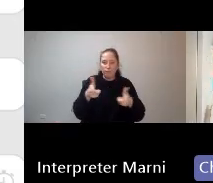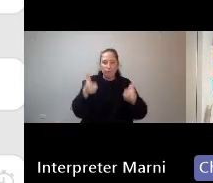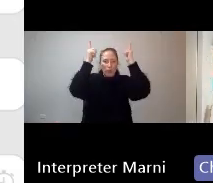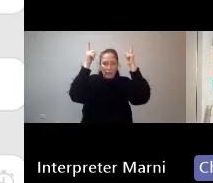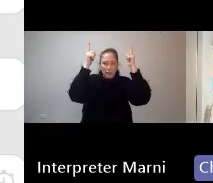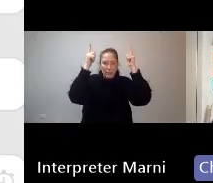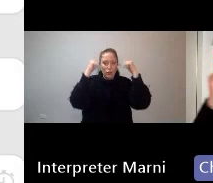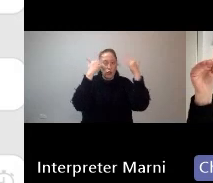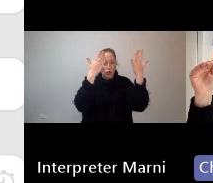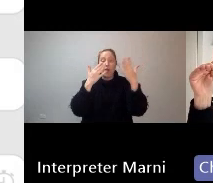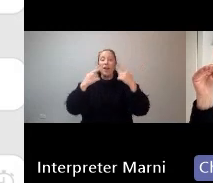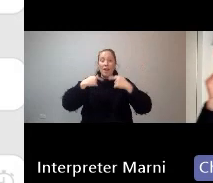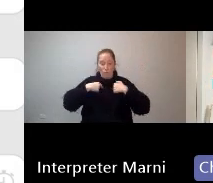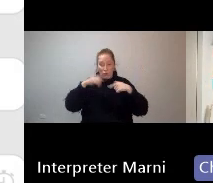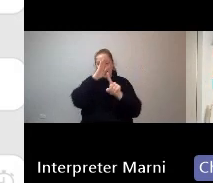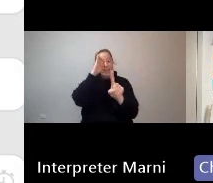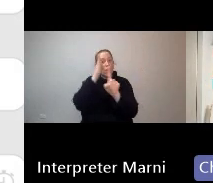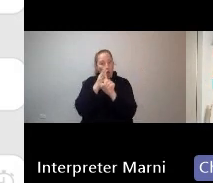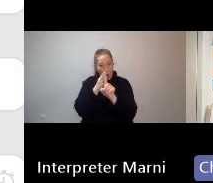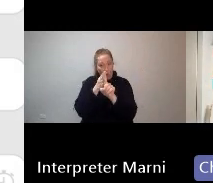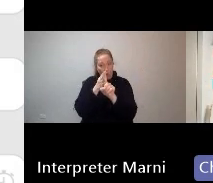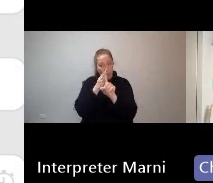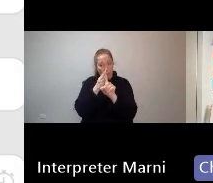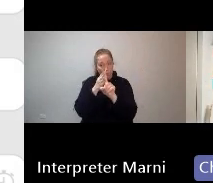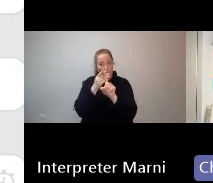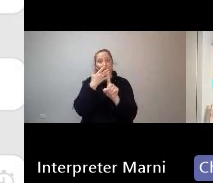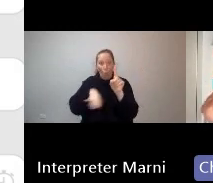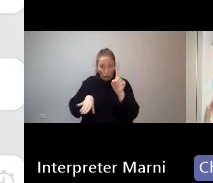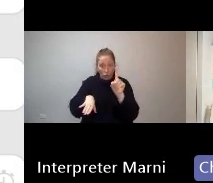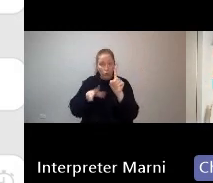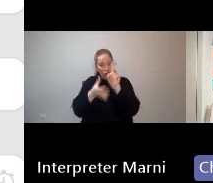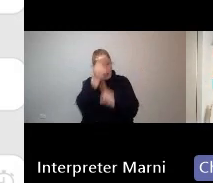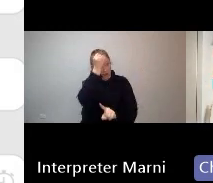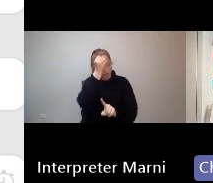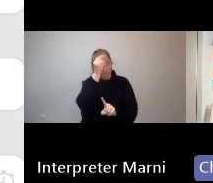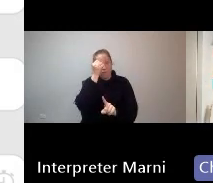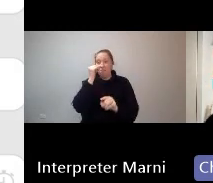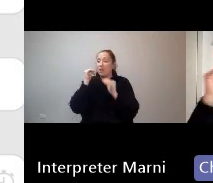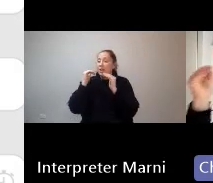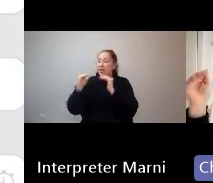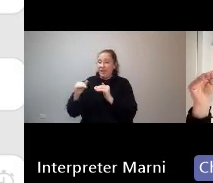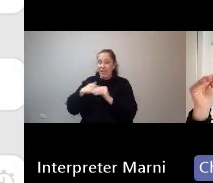This is the quality of practice." The same as, "This is what the balance sheet says this month."